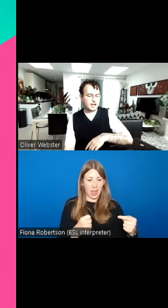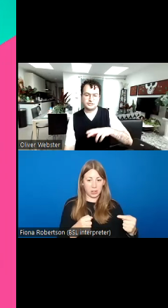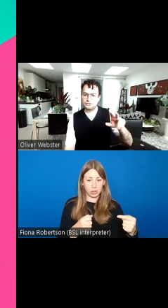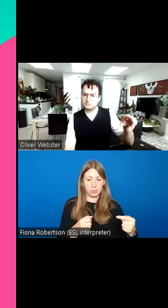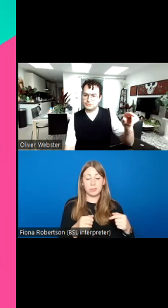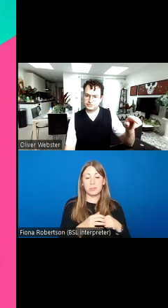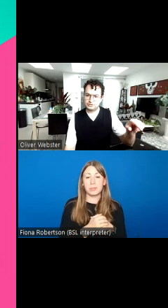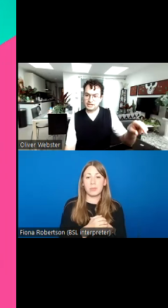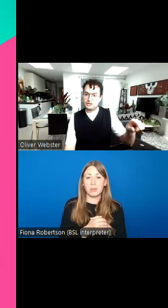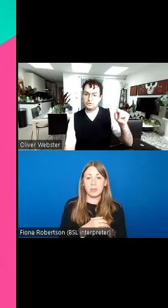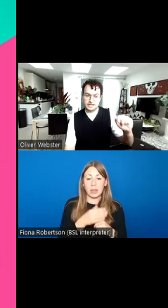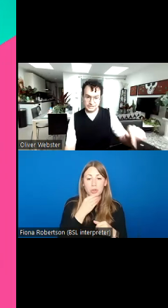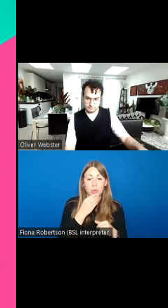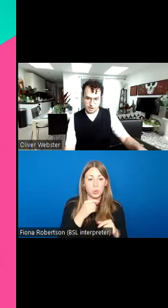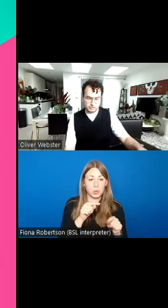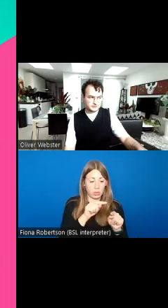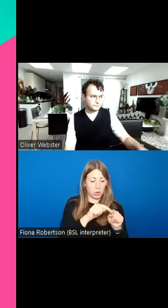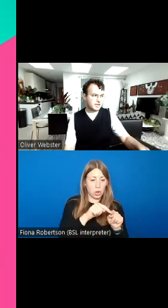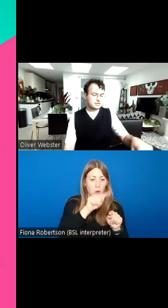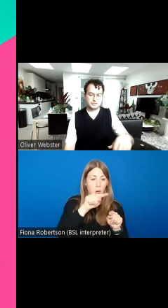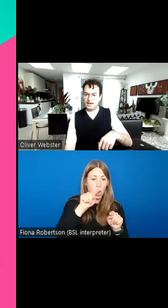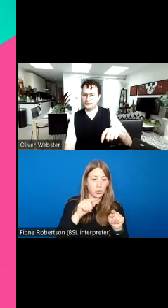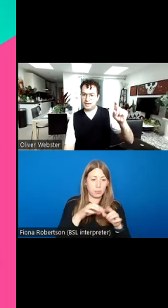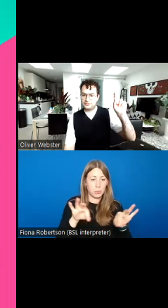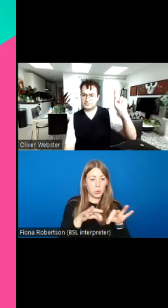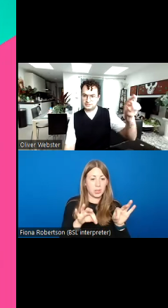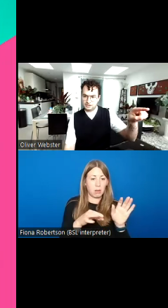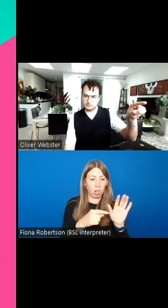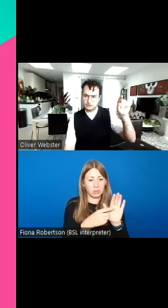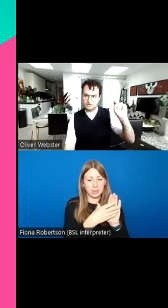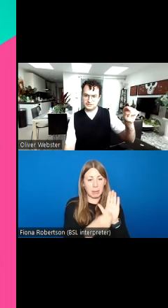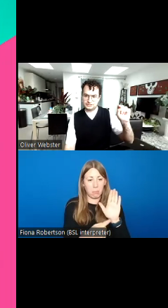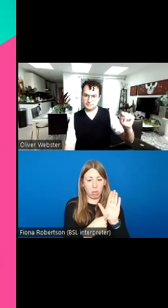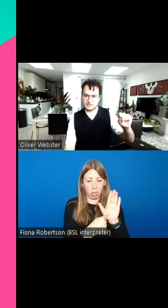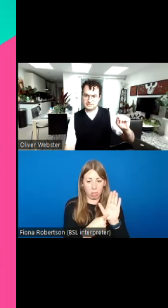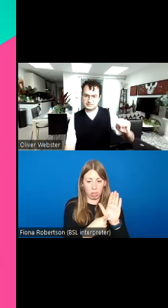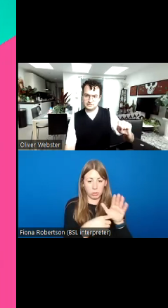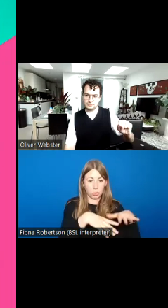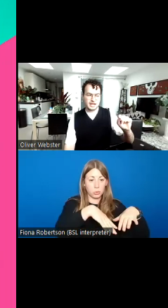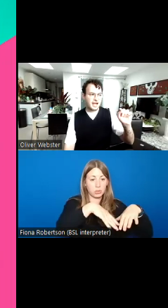and you use the music note like quotation marks. You have them at the start of each line being sung